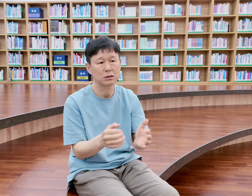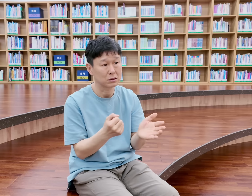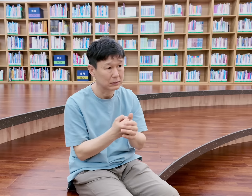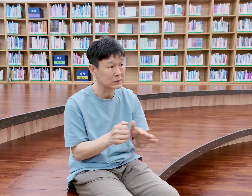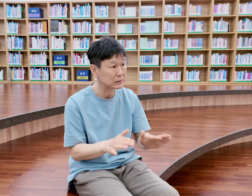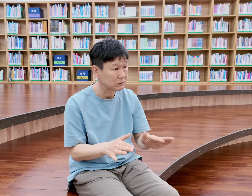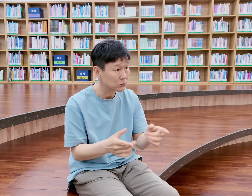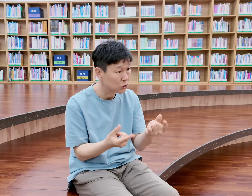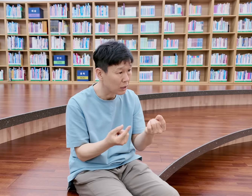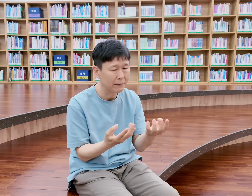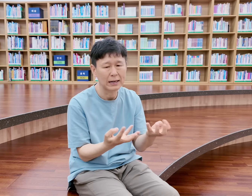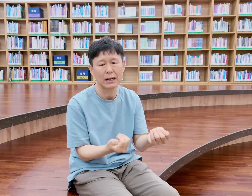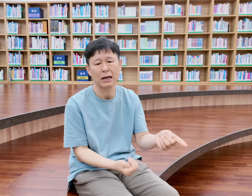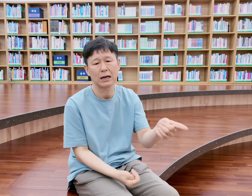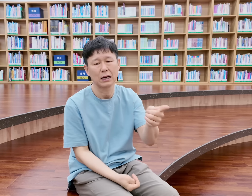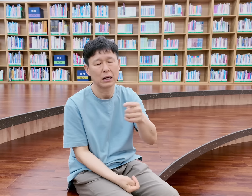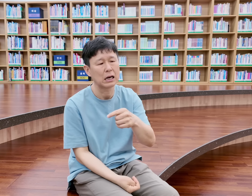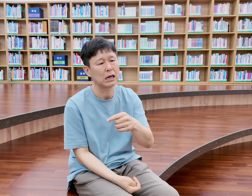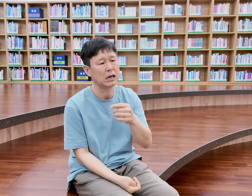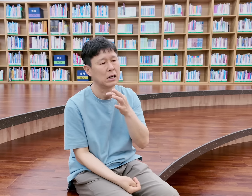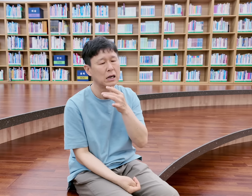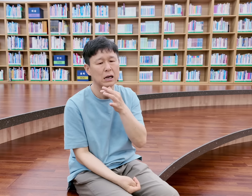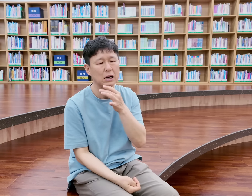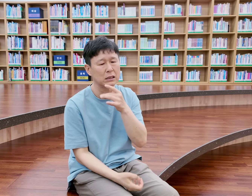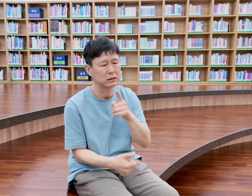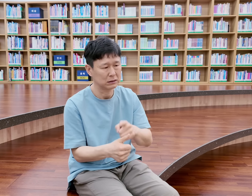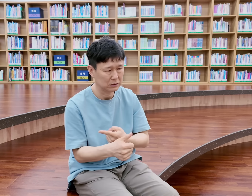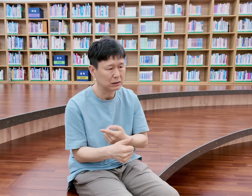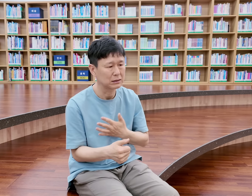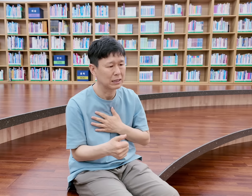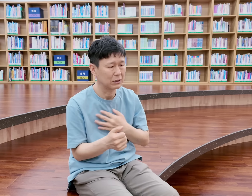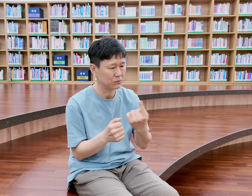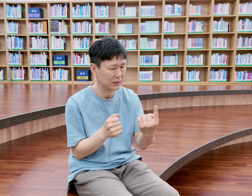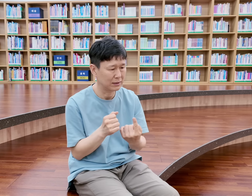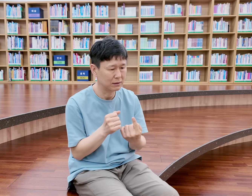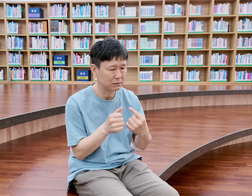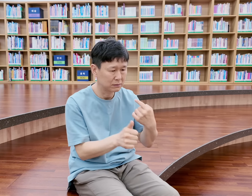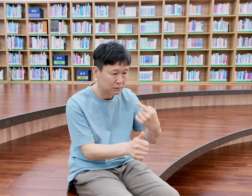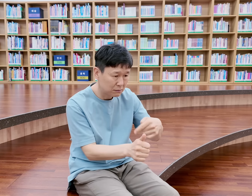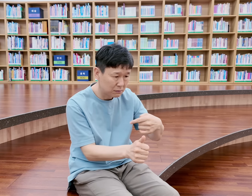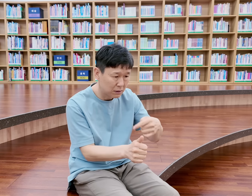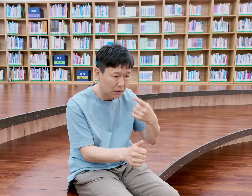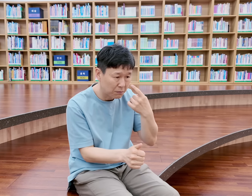deaf don't have the same interest in reading as I do now. Most of the customers come to me